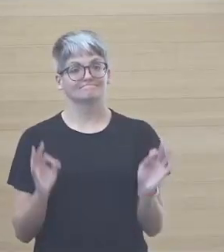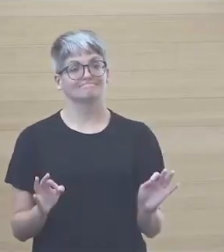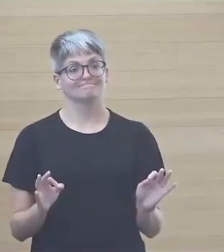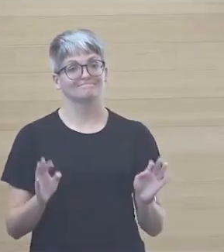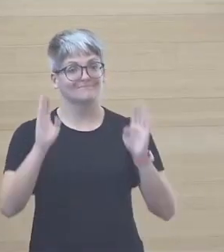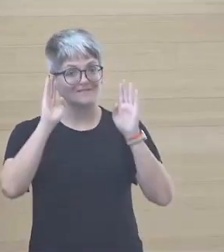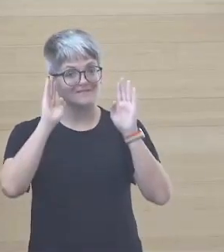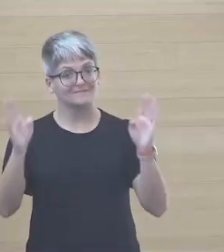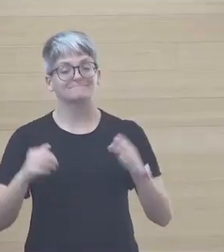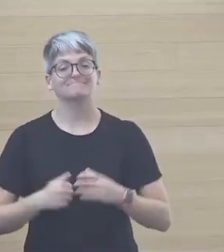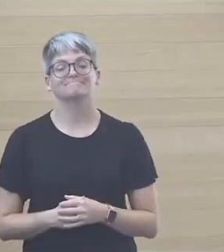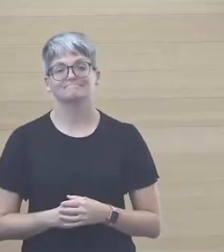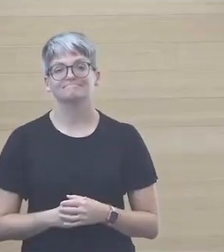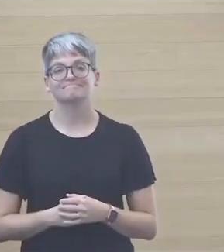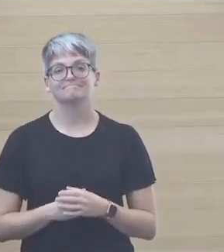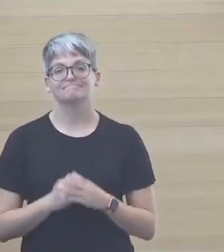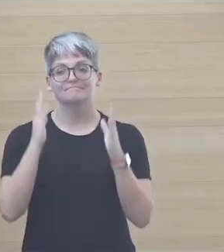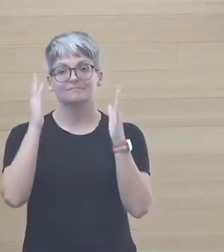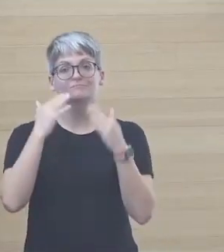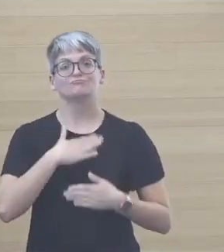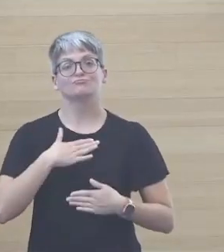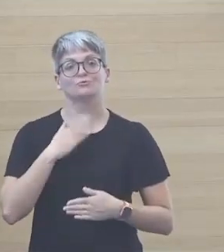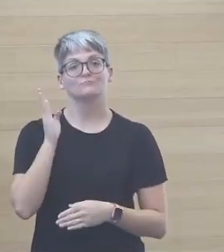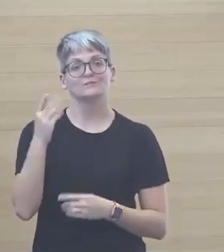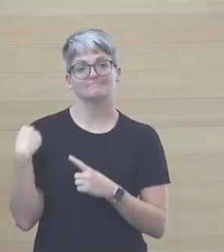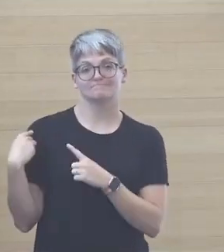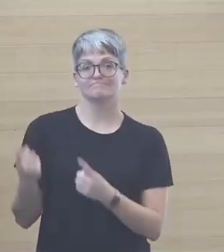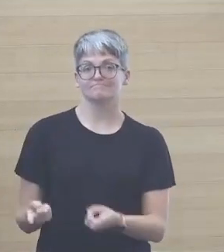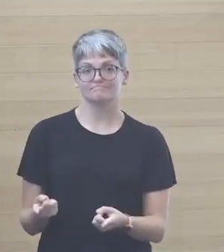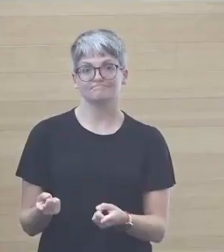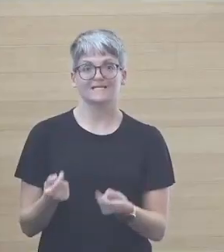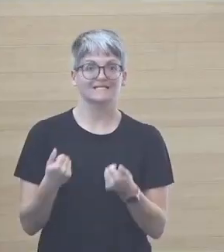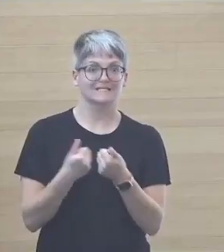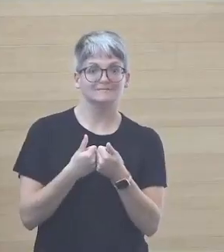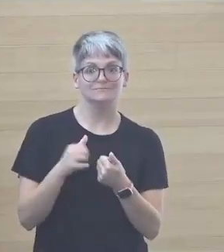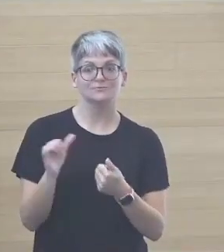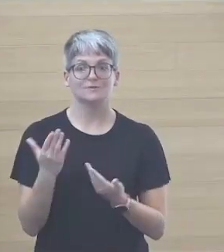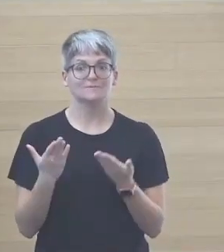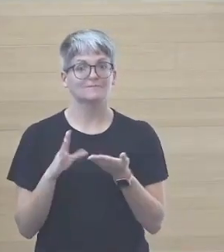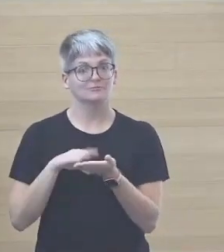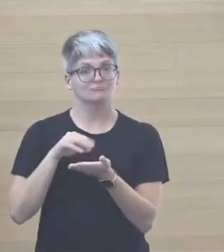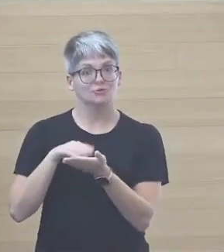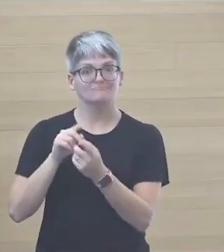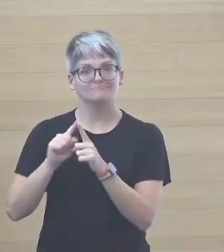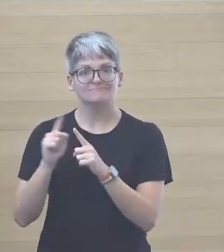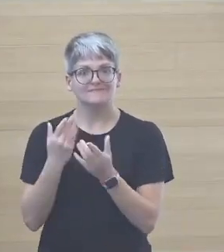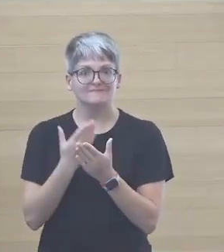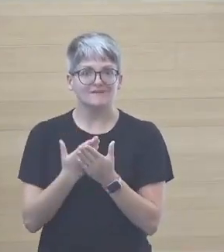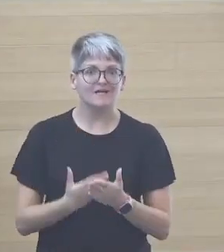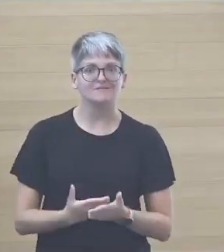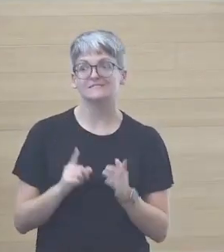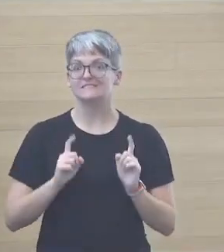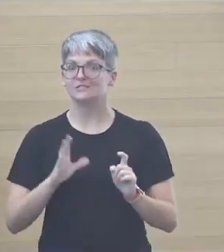I hope you enjoyed our presentation and game. Maybe learned some facts, tested your knowledge.